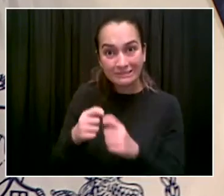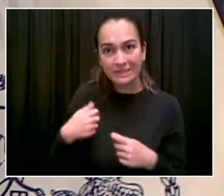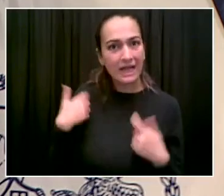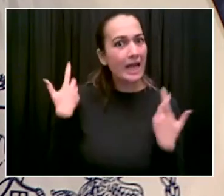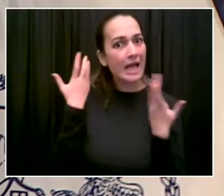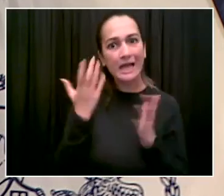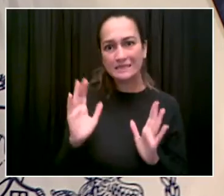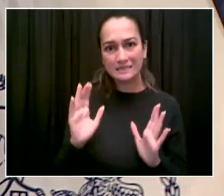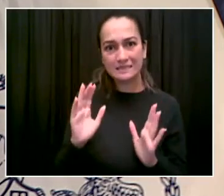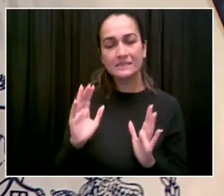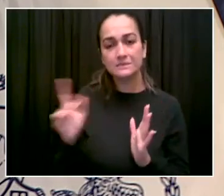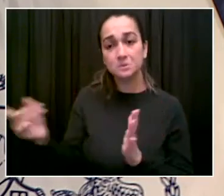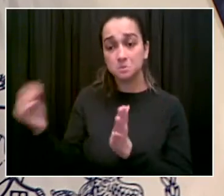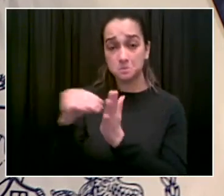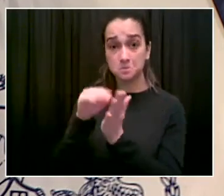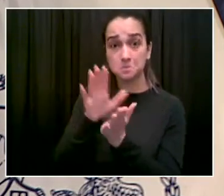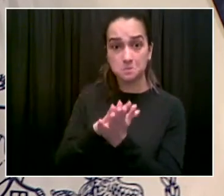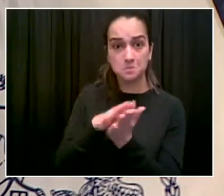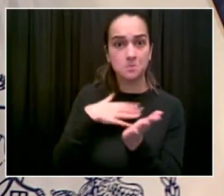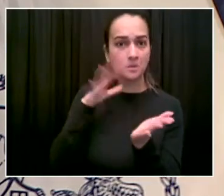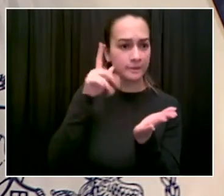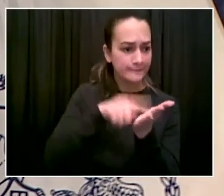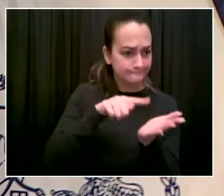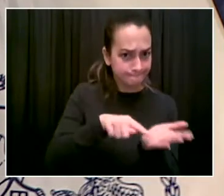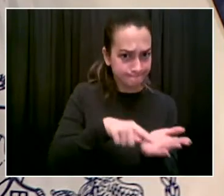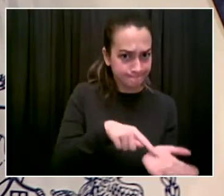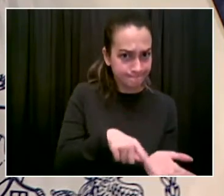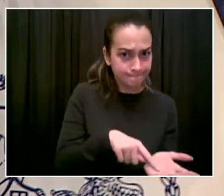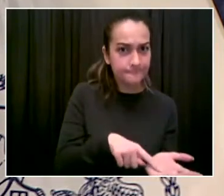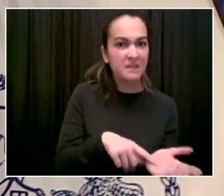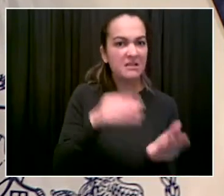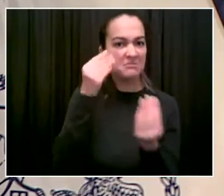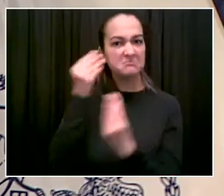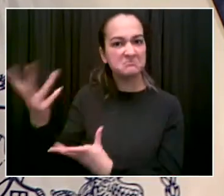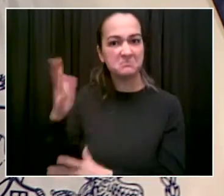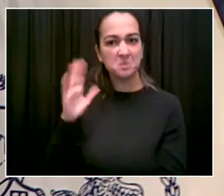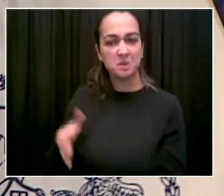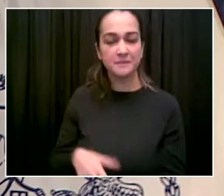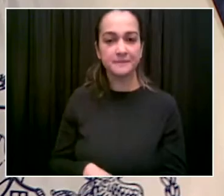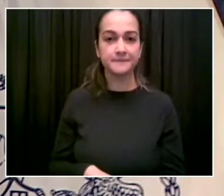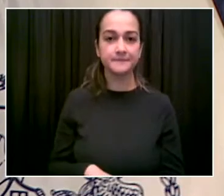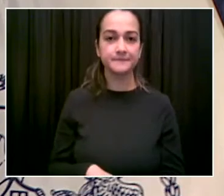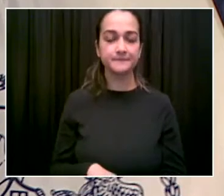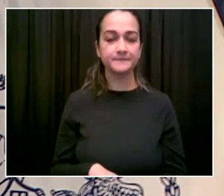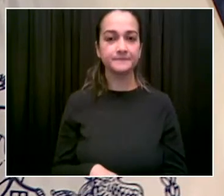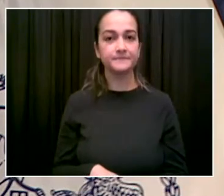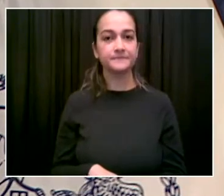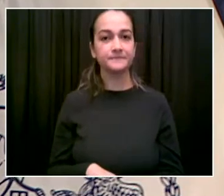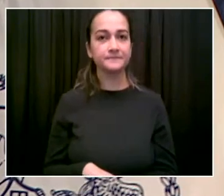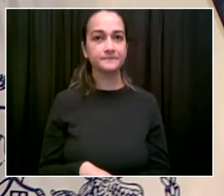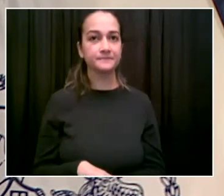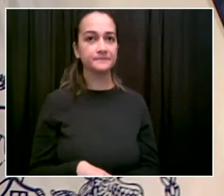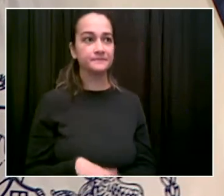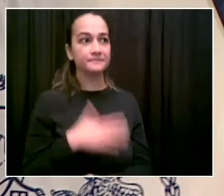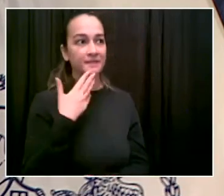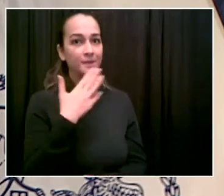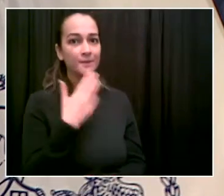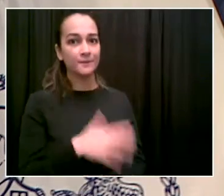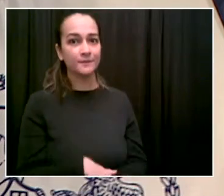POINT YOU ARE RAISING. I WILL NOT SPEAK TO T I BECAUSE I HAVE NOT BEEN BRIEFED ON IT. IT DOES